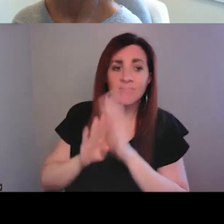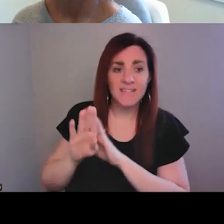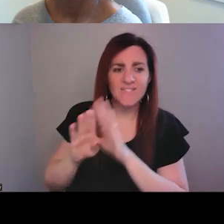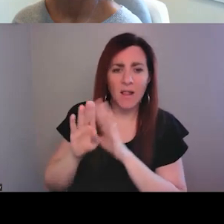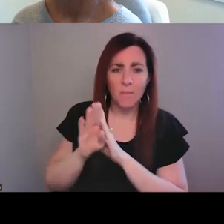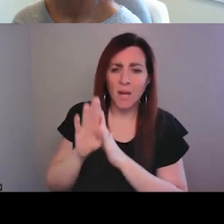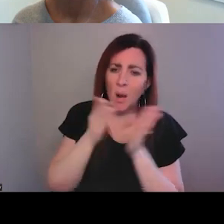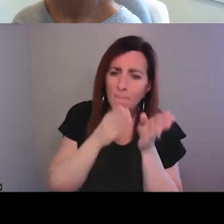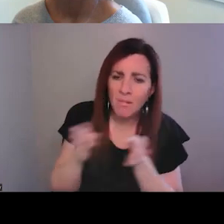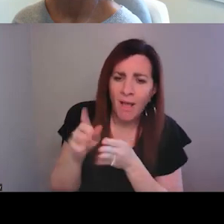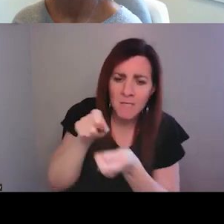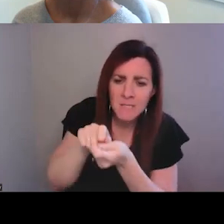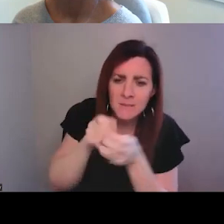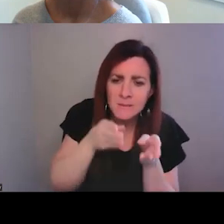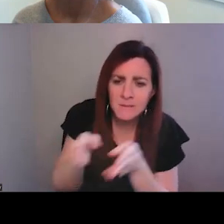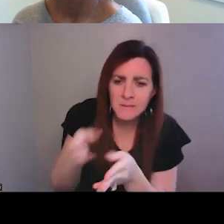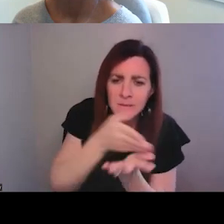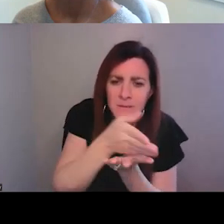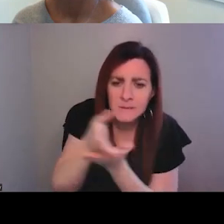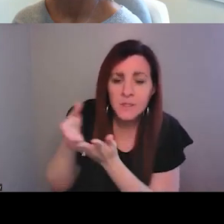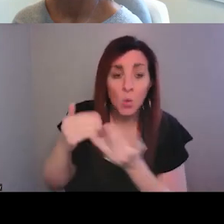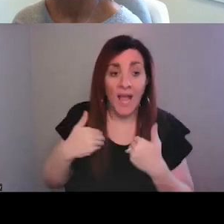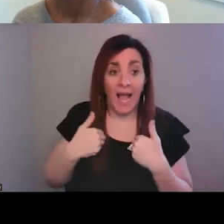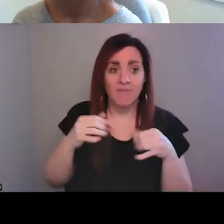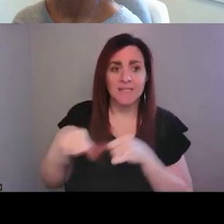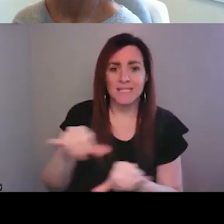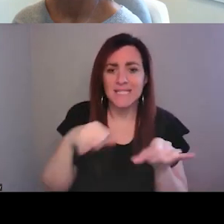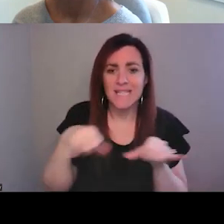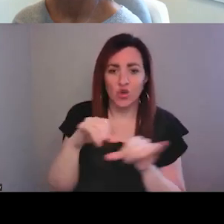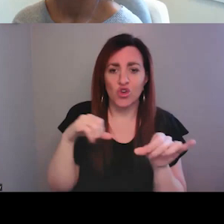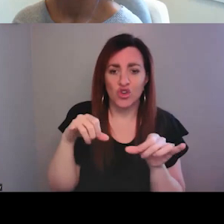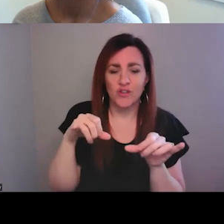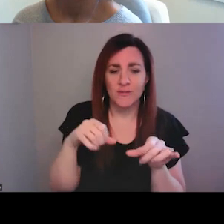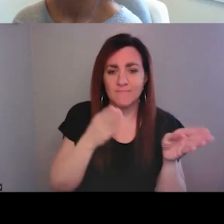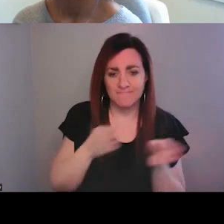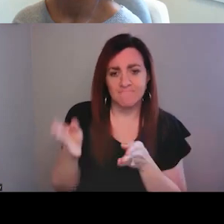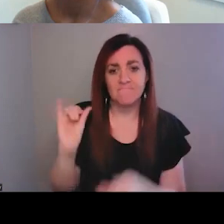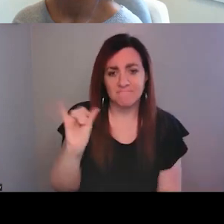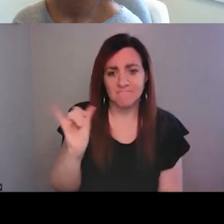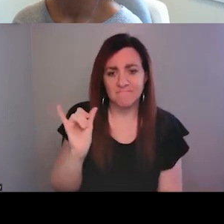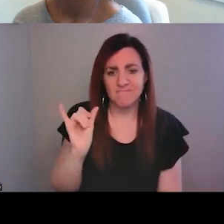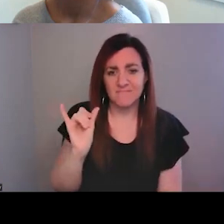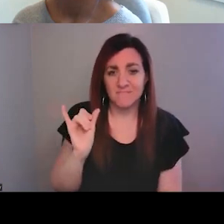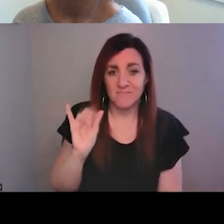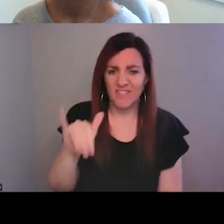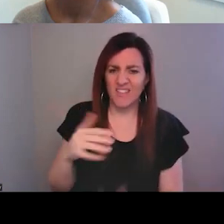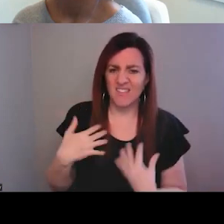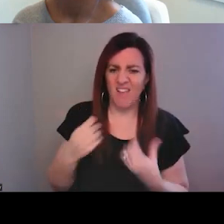WE ALSO HAVE STANDARD PLANS, WHICH ARE HEALTH PLANS THAT ARE SERVING